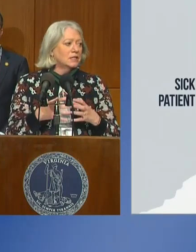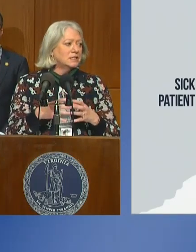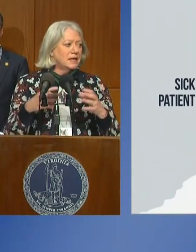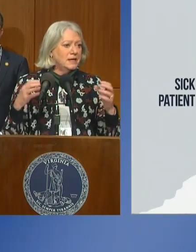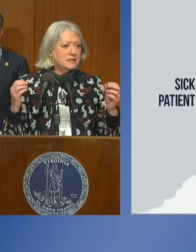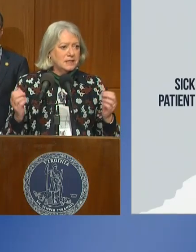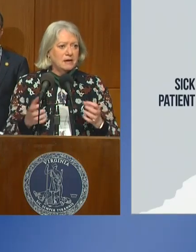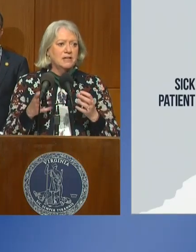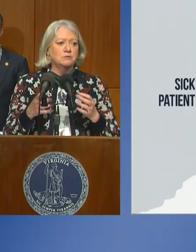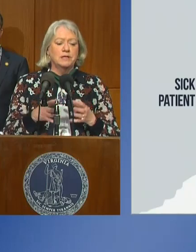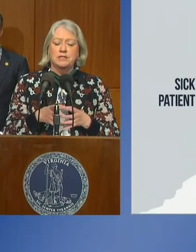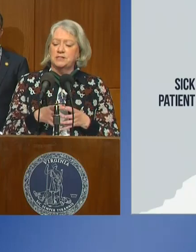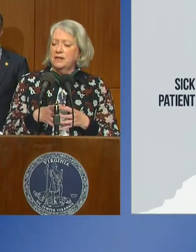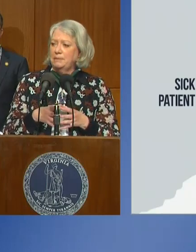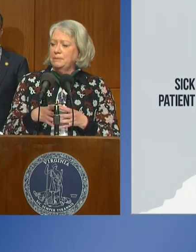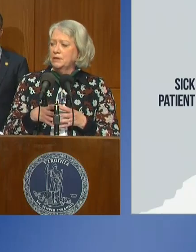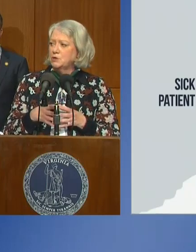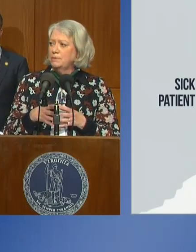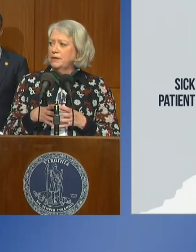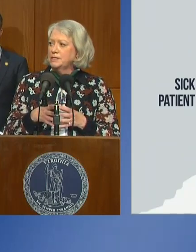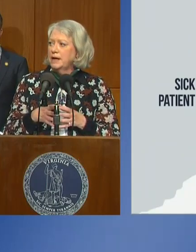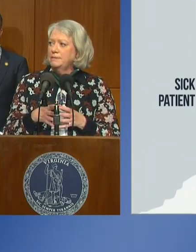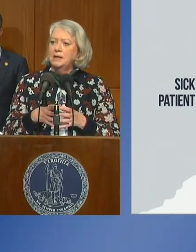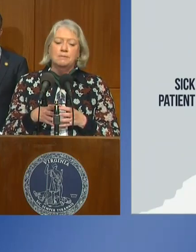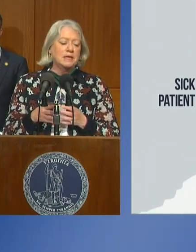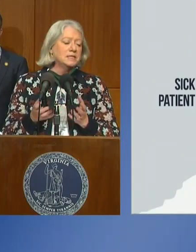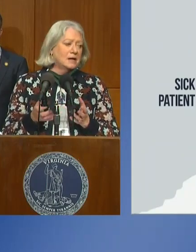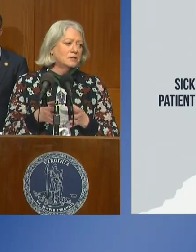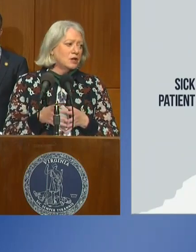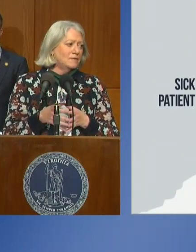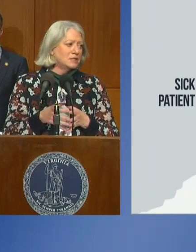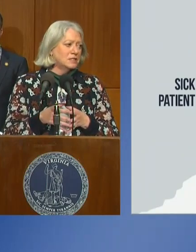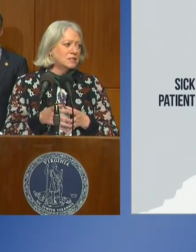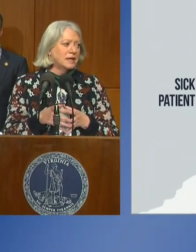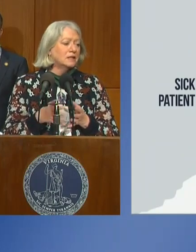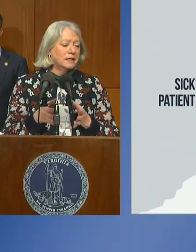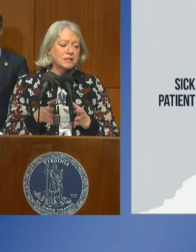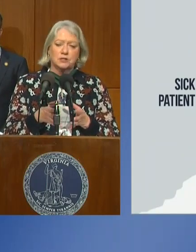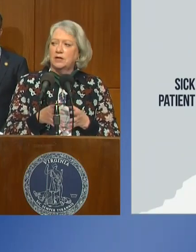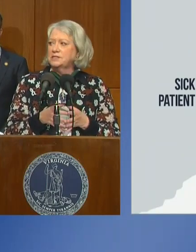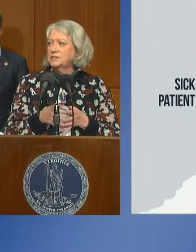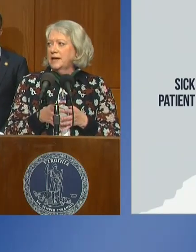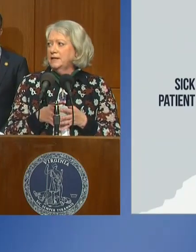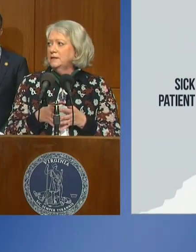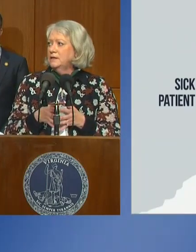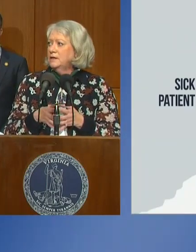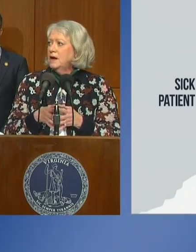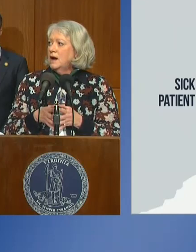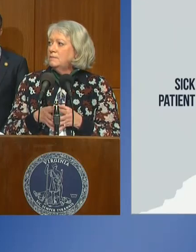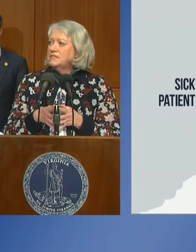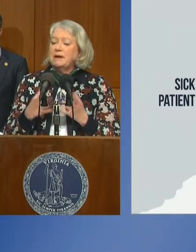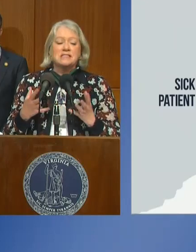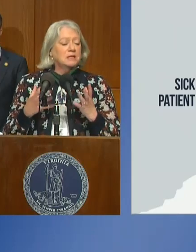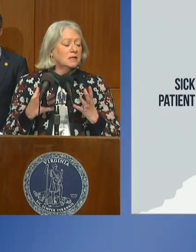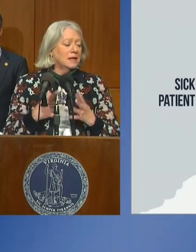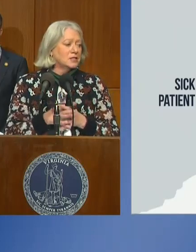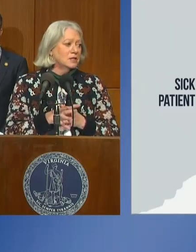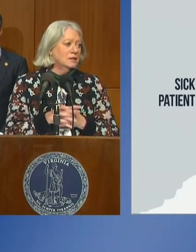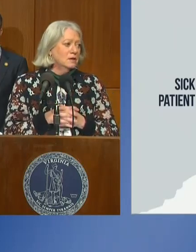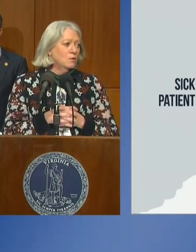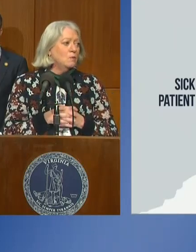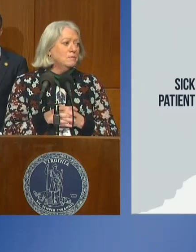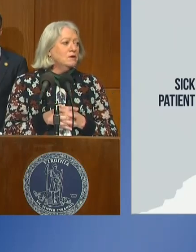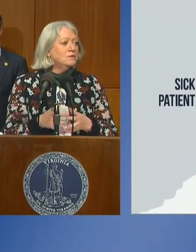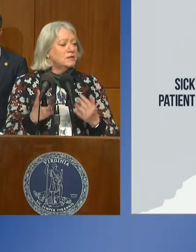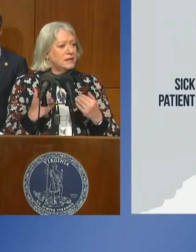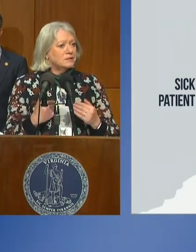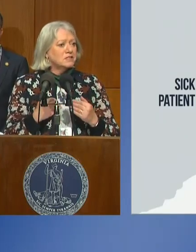THEIR OWN TEST AND WE CAN DO IT